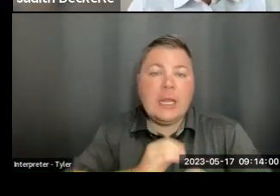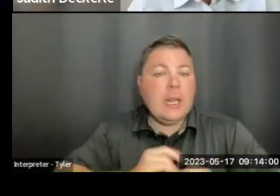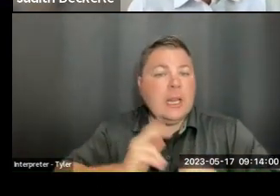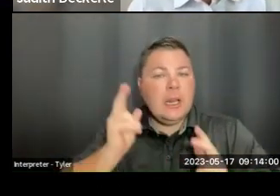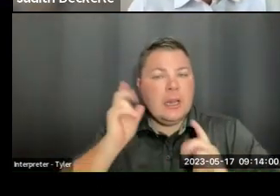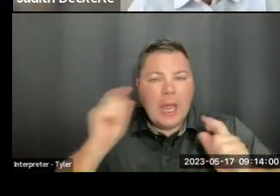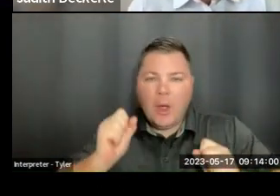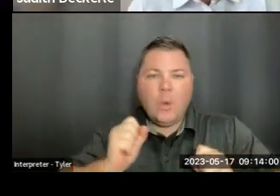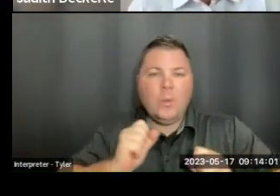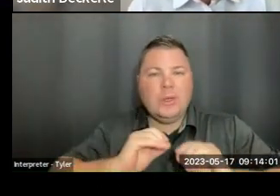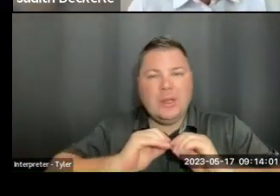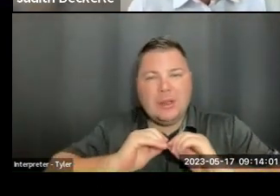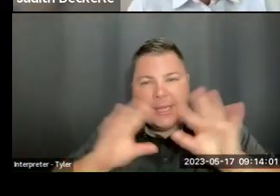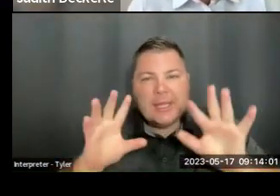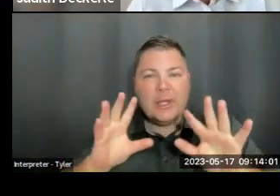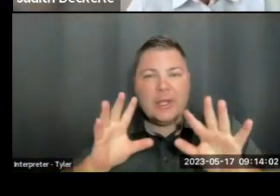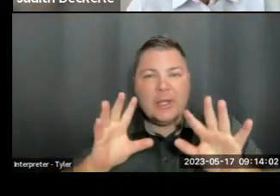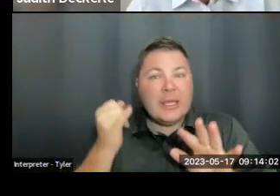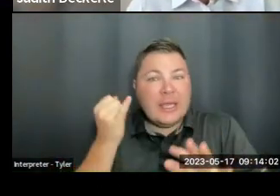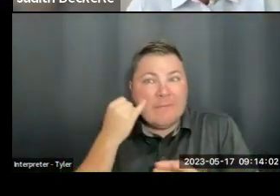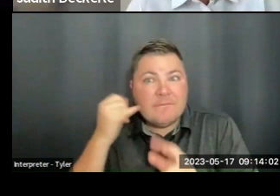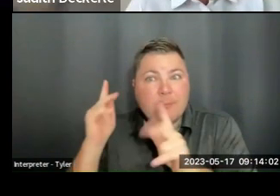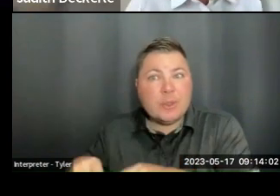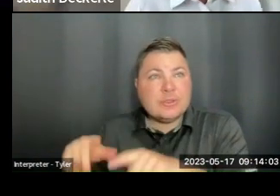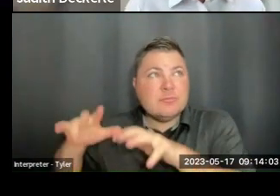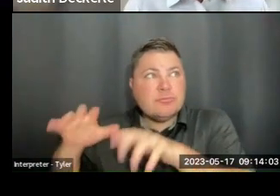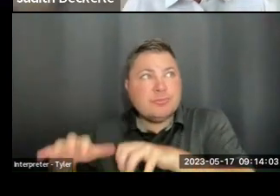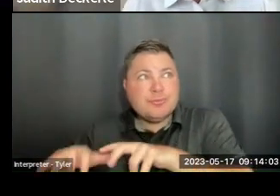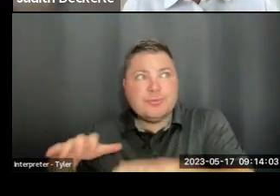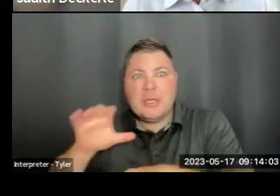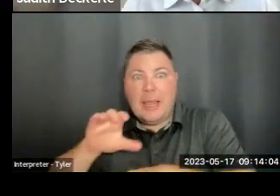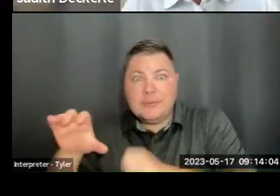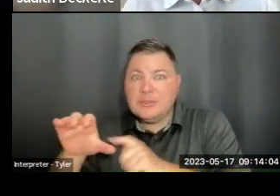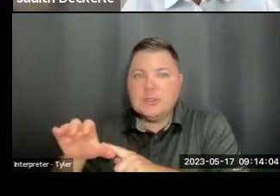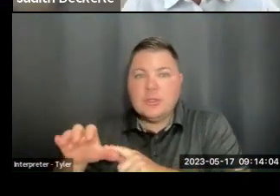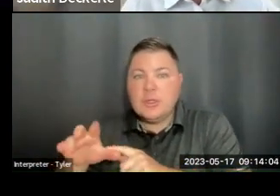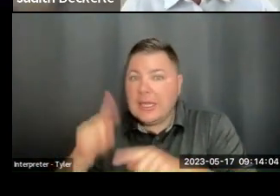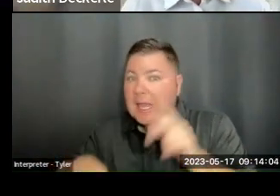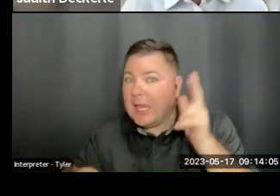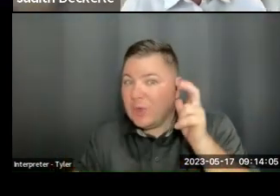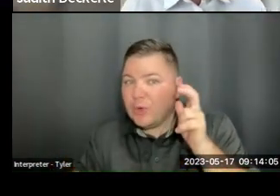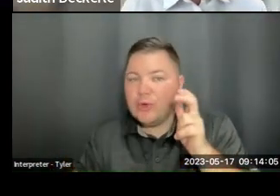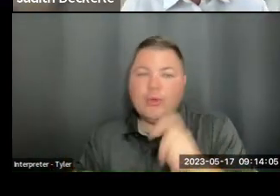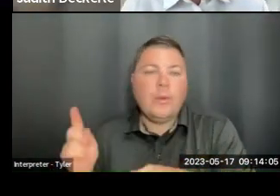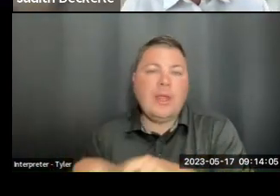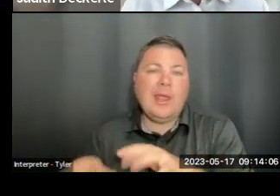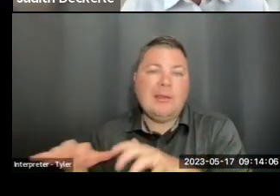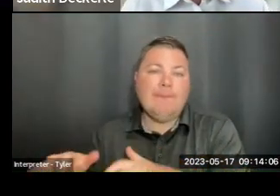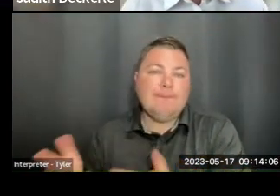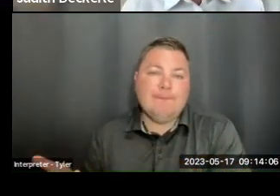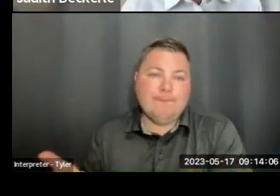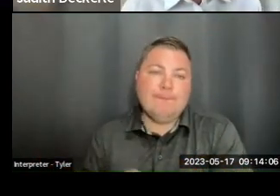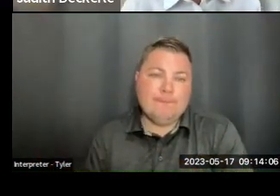Most importantly, always speak loudly and clearly because if the captioner